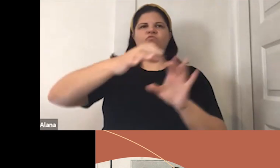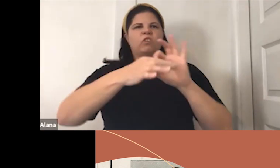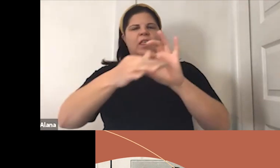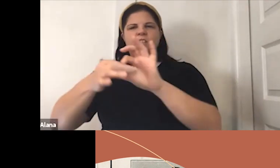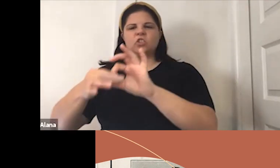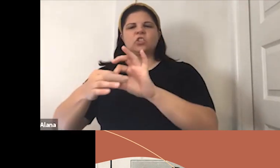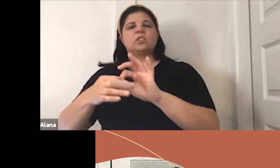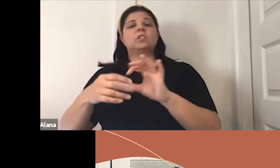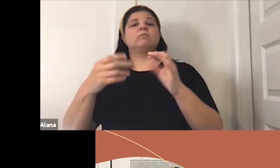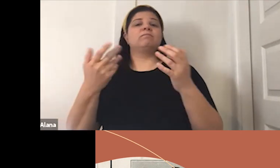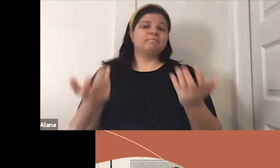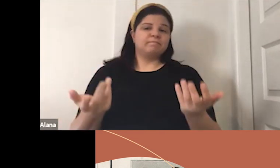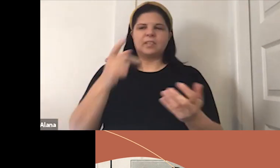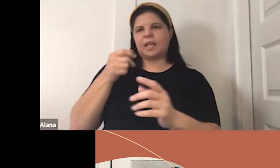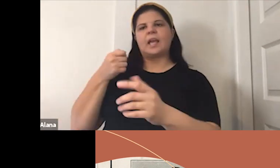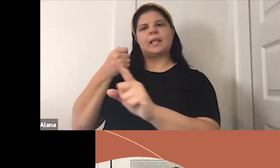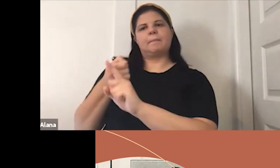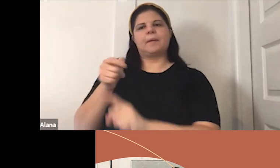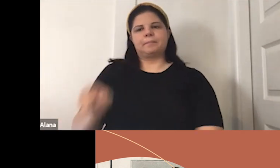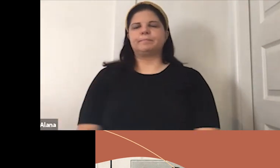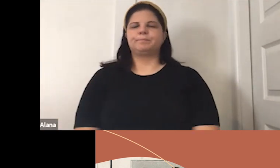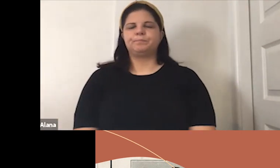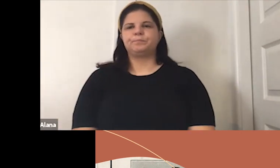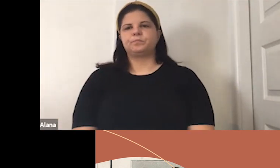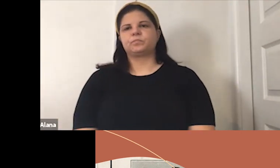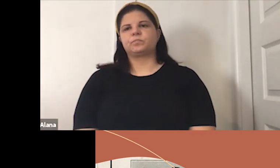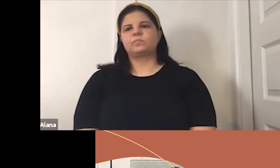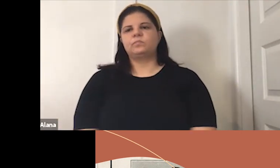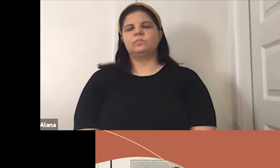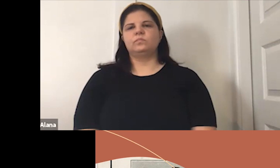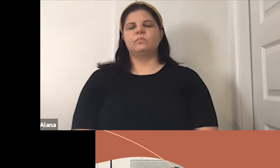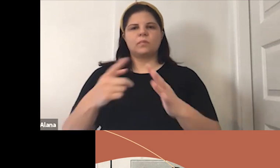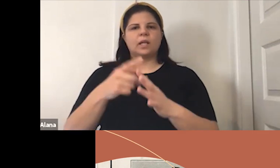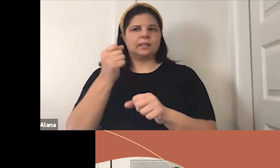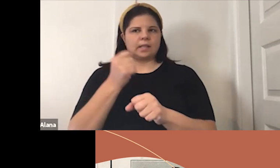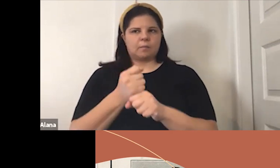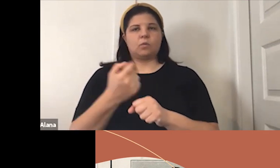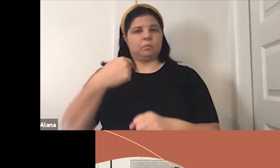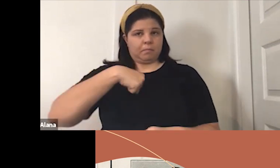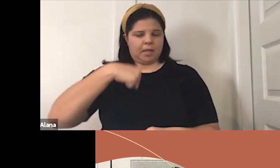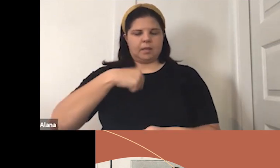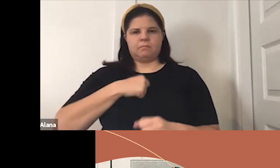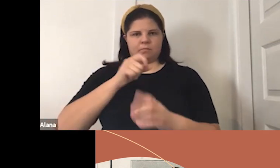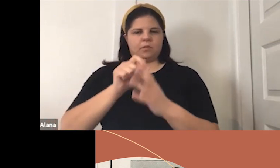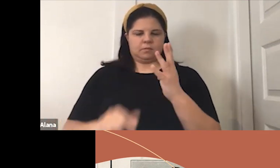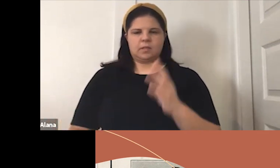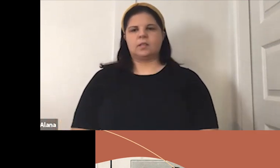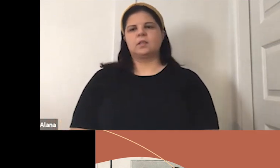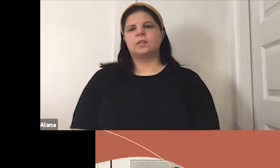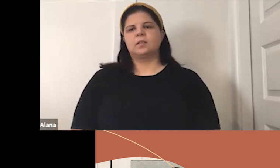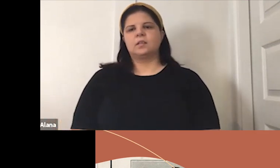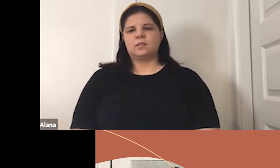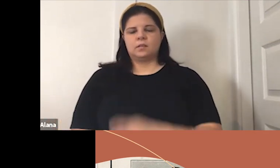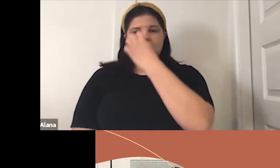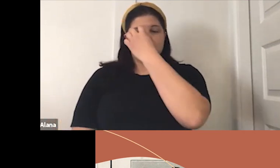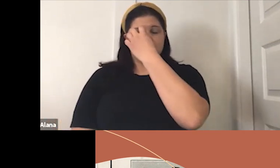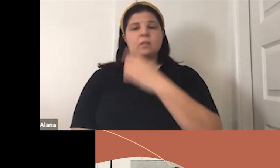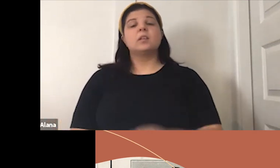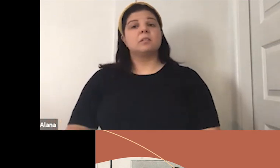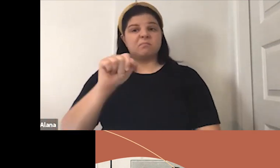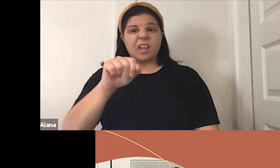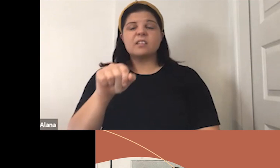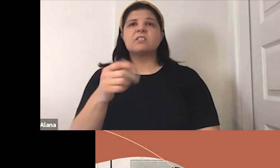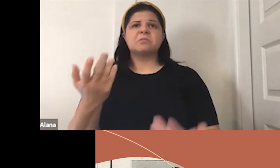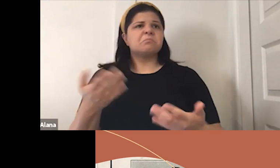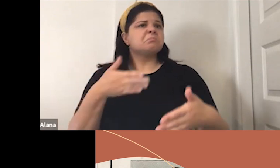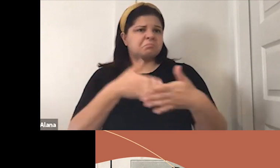And as - like, let's take, for example, with my condition, yes, I have certain limits imposed